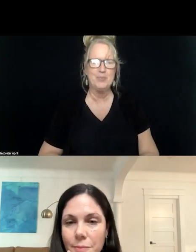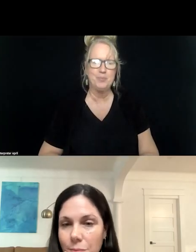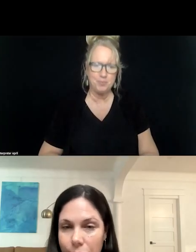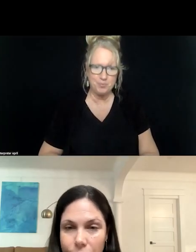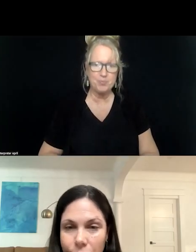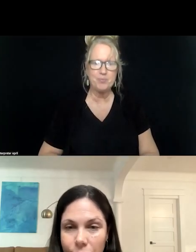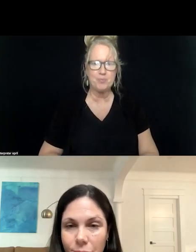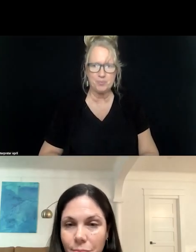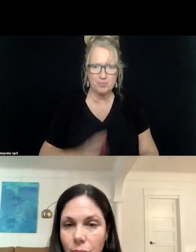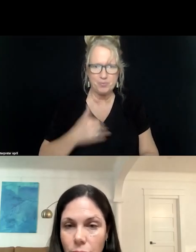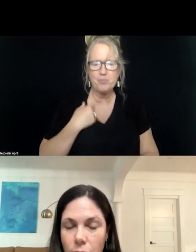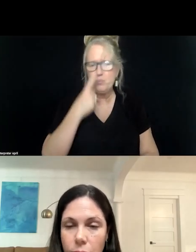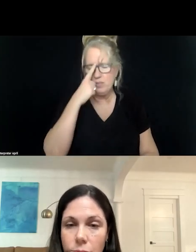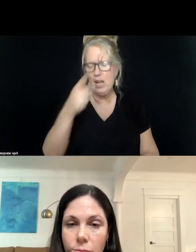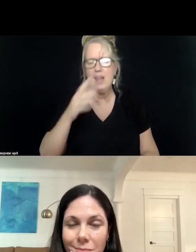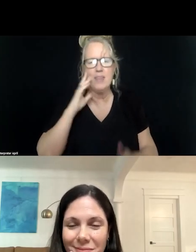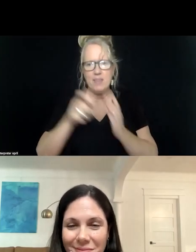YEAH, I THINK IT IS GREAT.